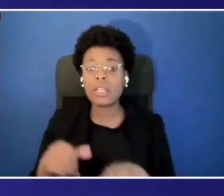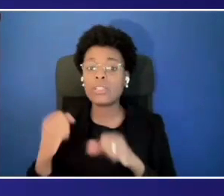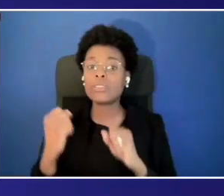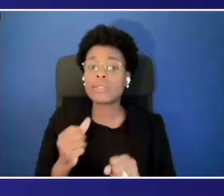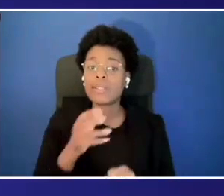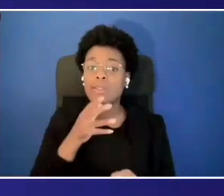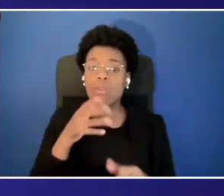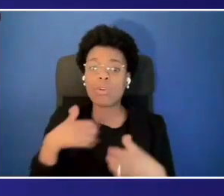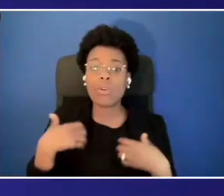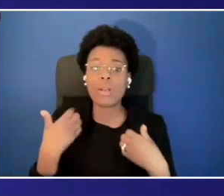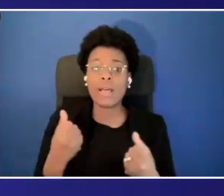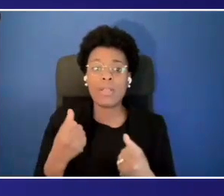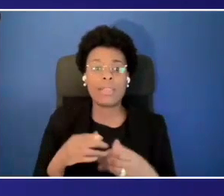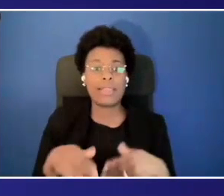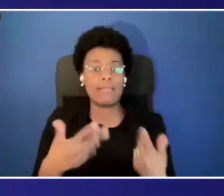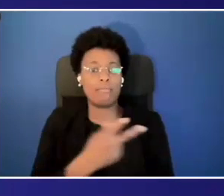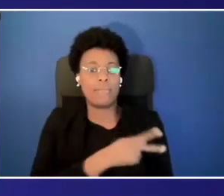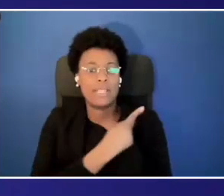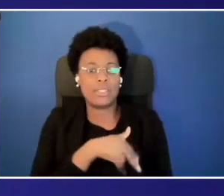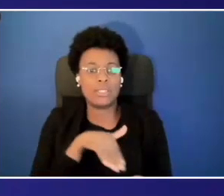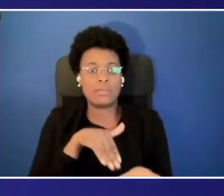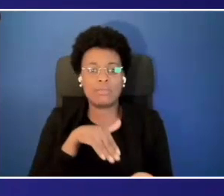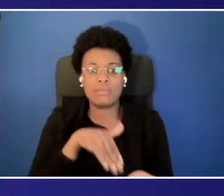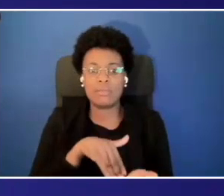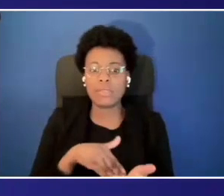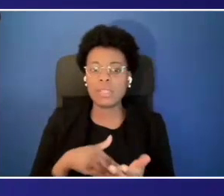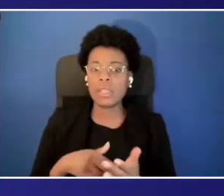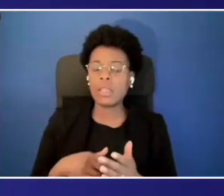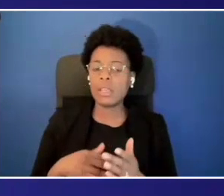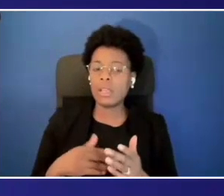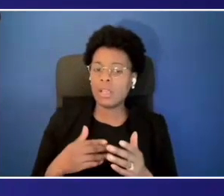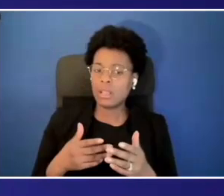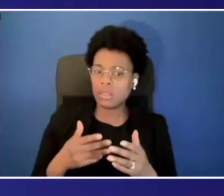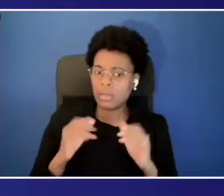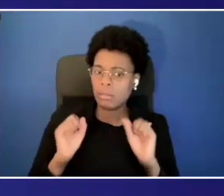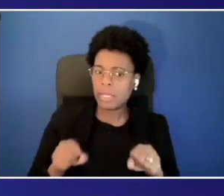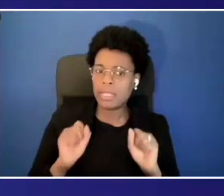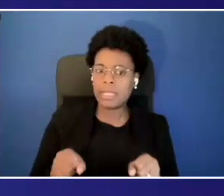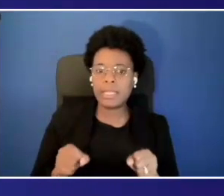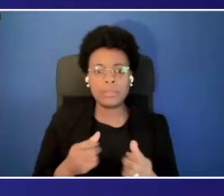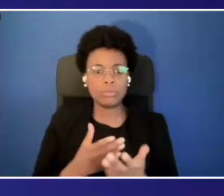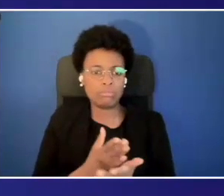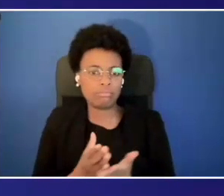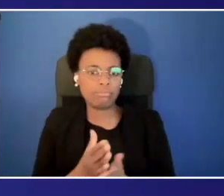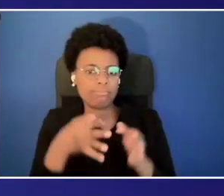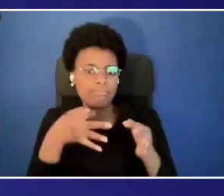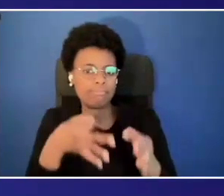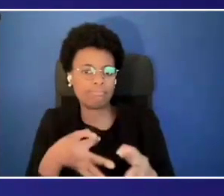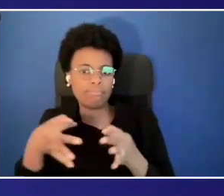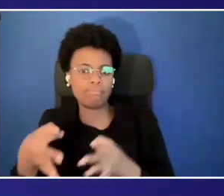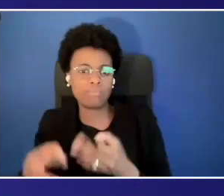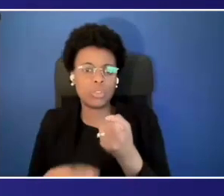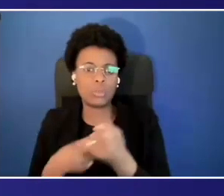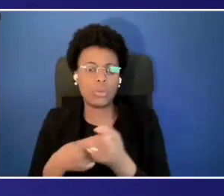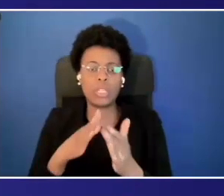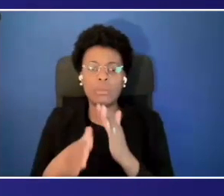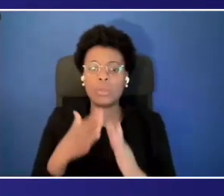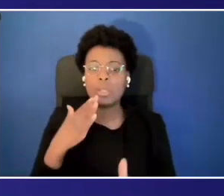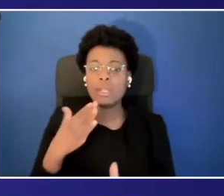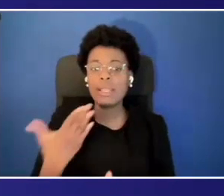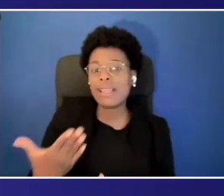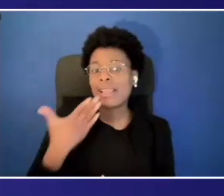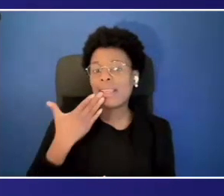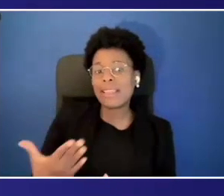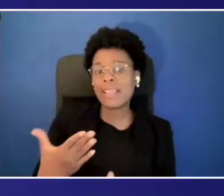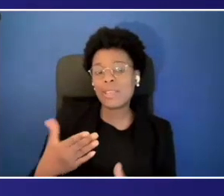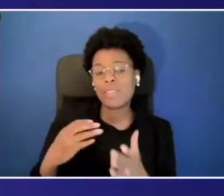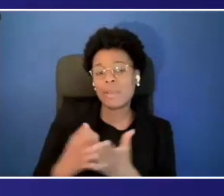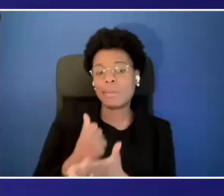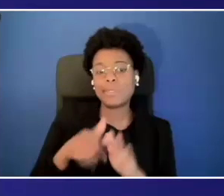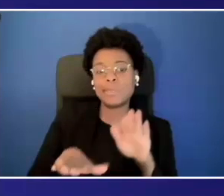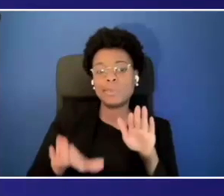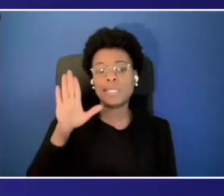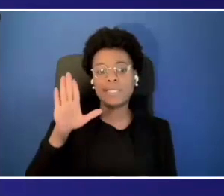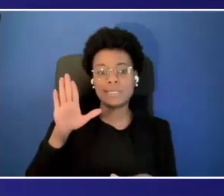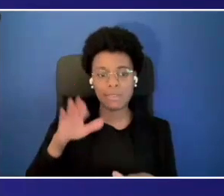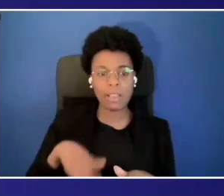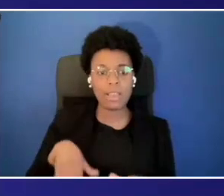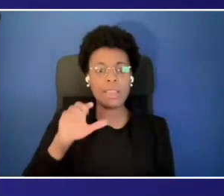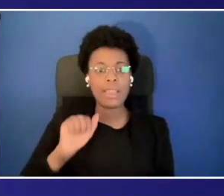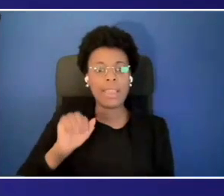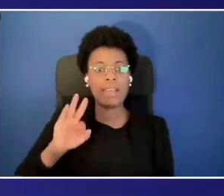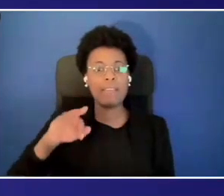20 seconds. Thank you again for the opportunity to testify today. The AAFP stands ready to assist the department in advancing policies that support a strong, resilient health care workforce.